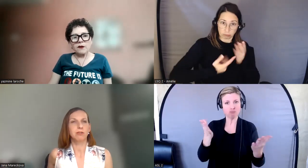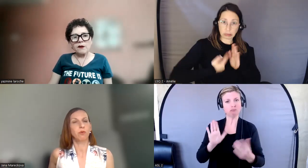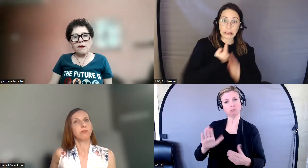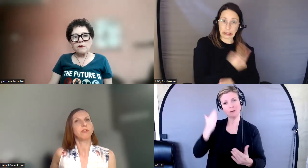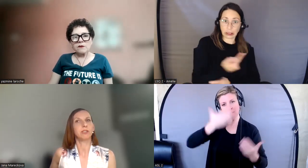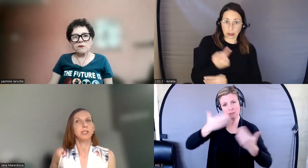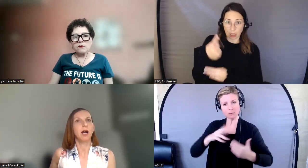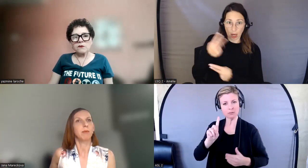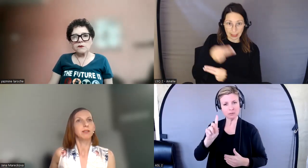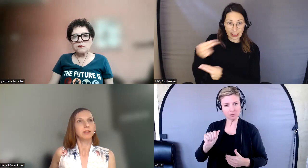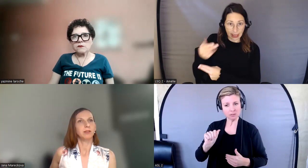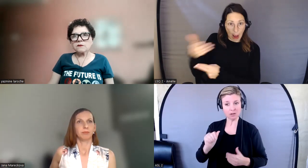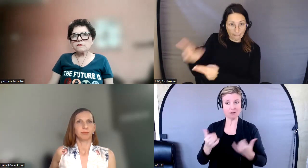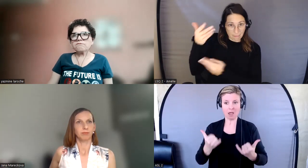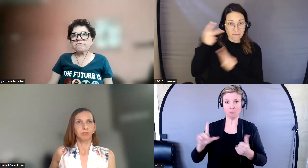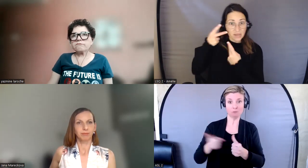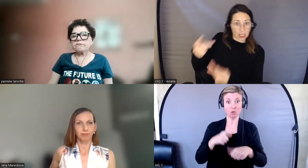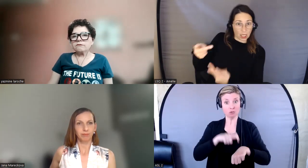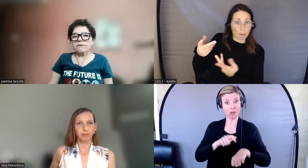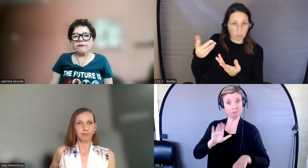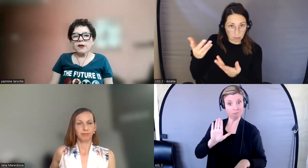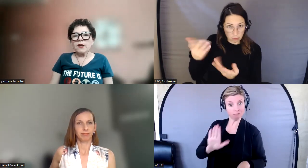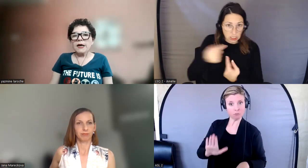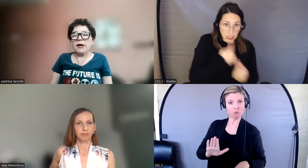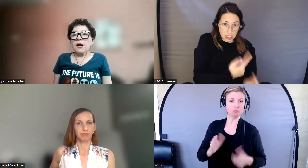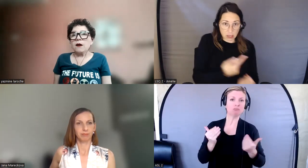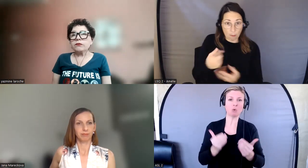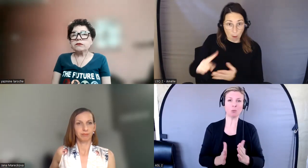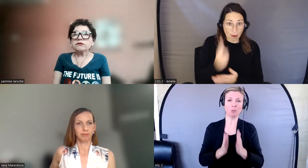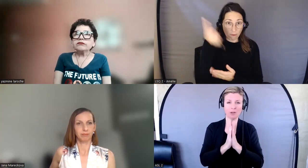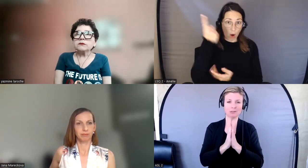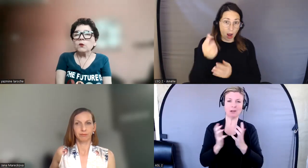for the first time